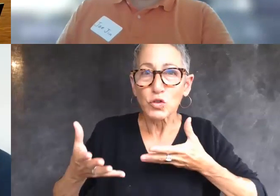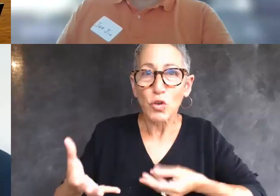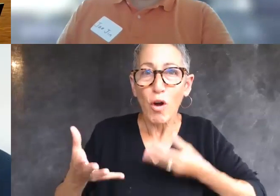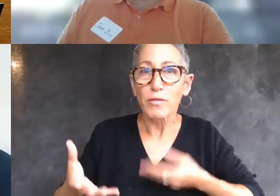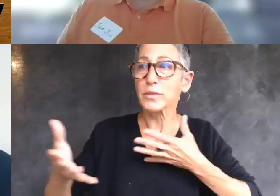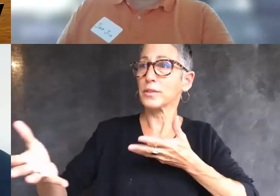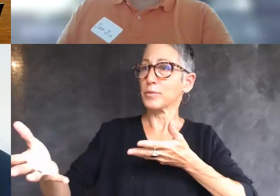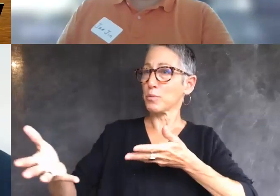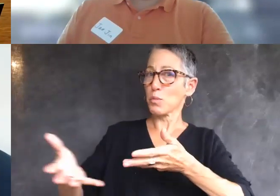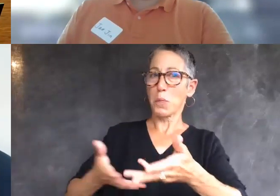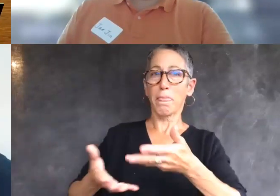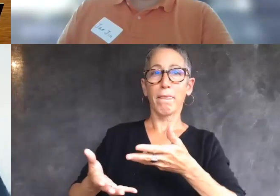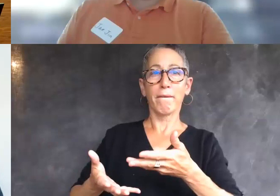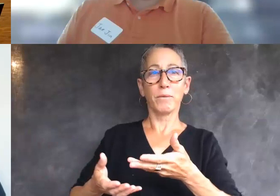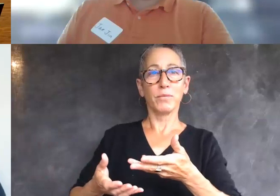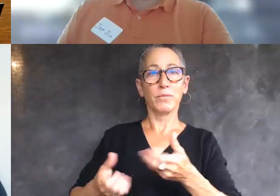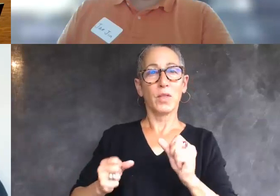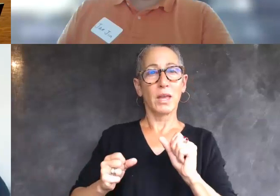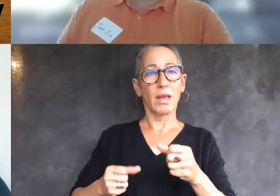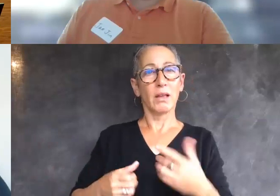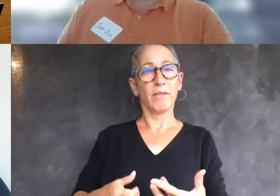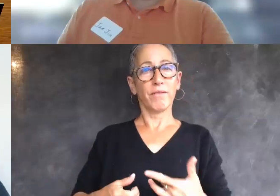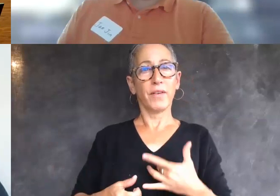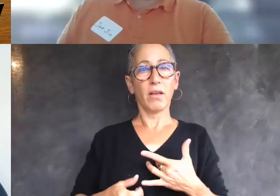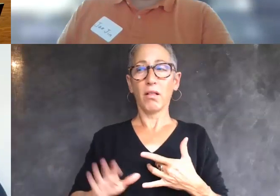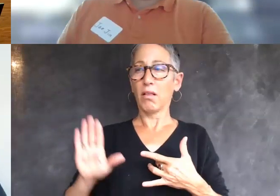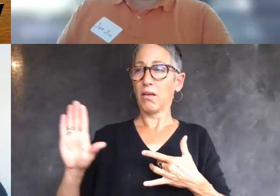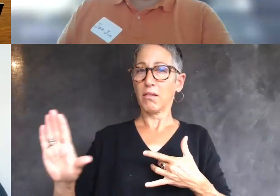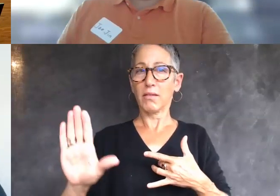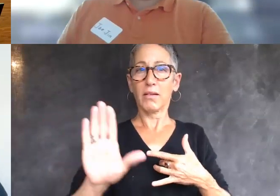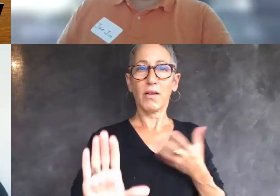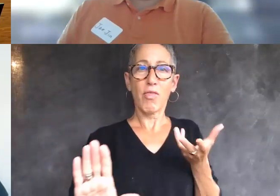that we are here to share and express and use to create and build